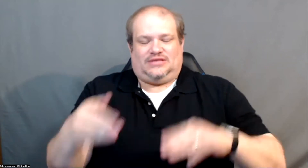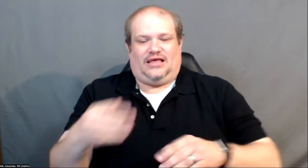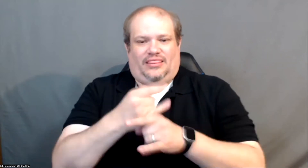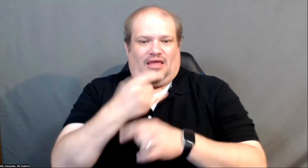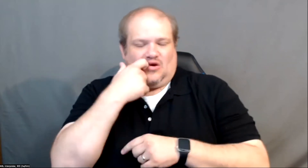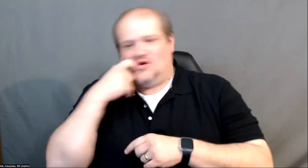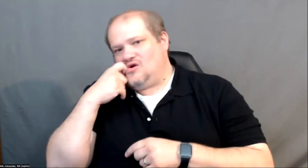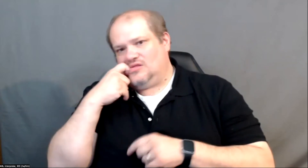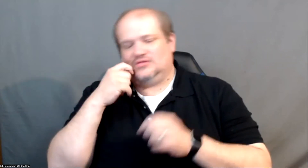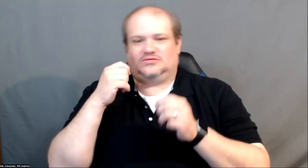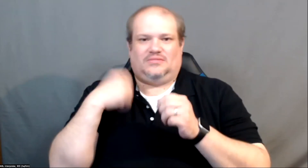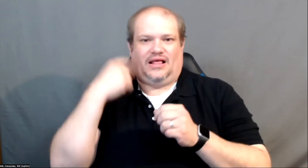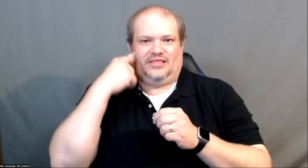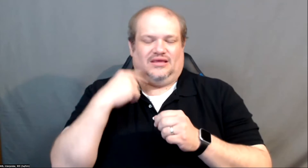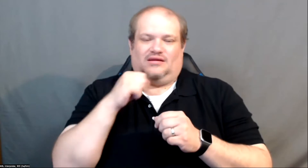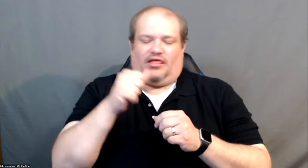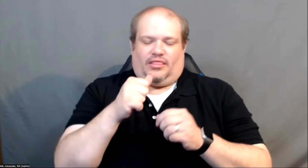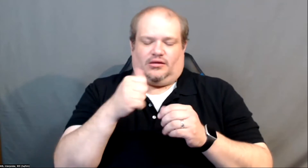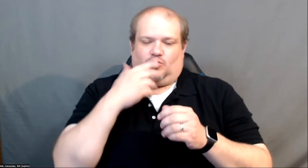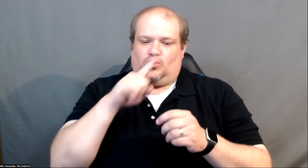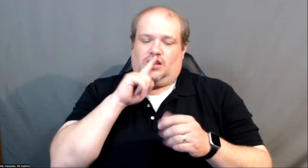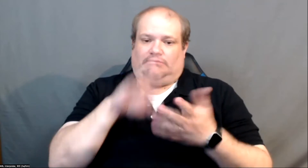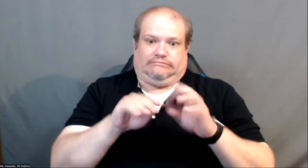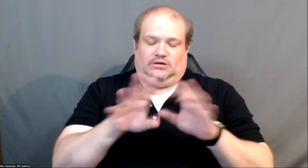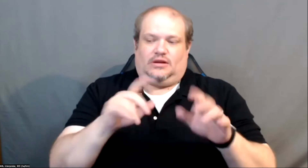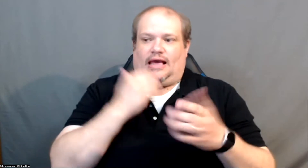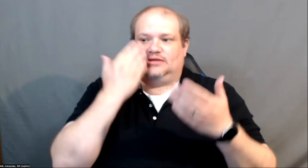Nothing too graphic, but it's called “I do not know how to be a good brother.”